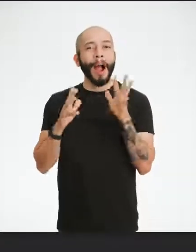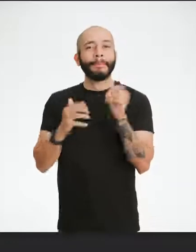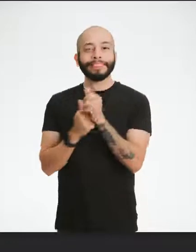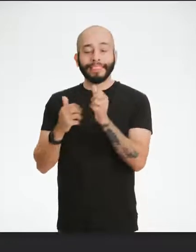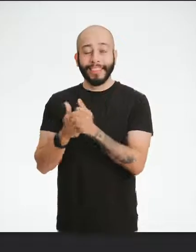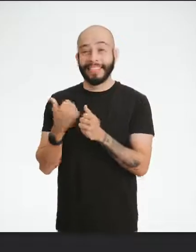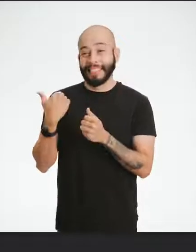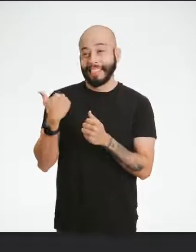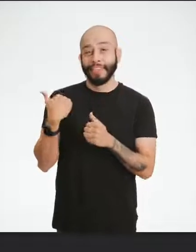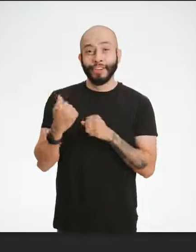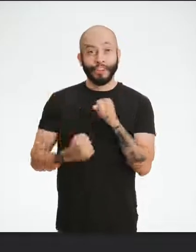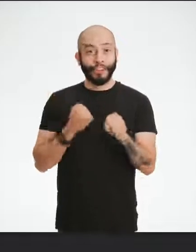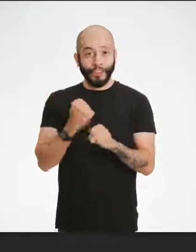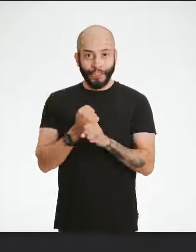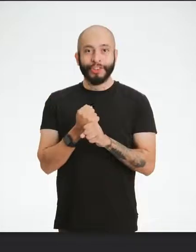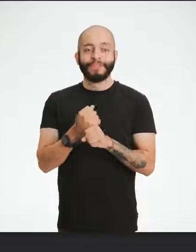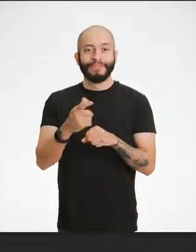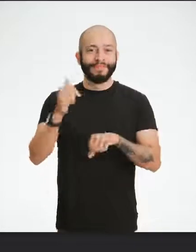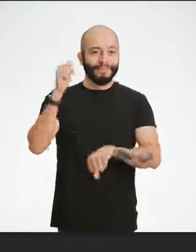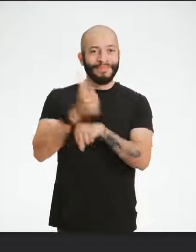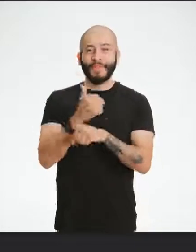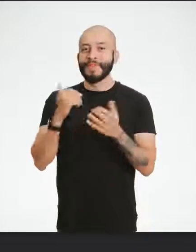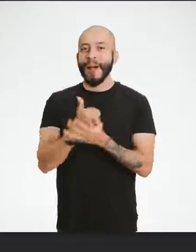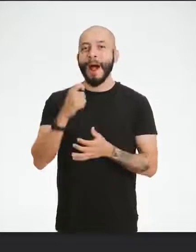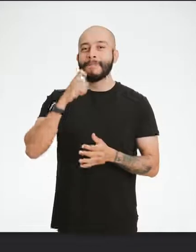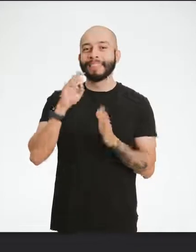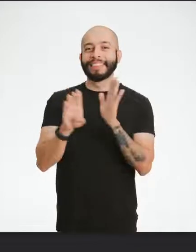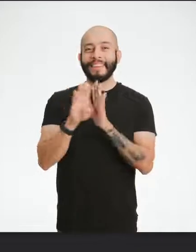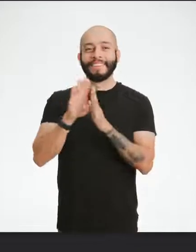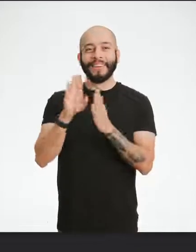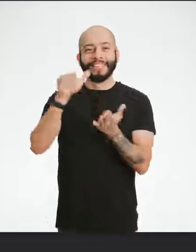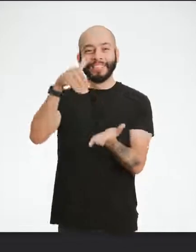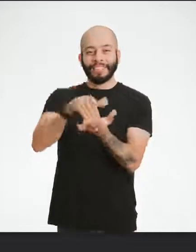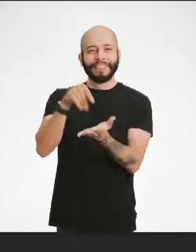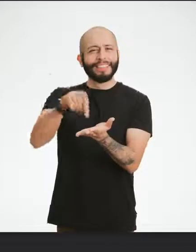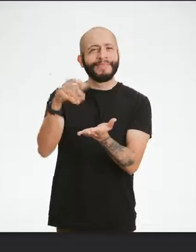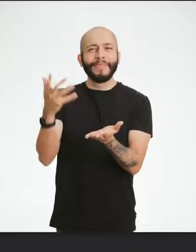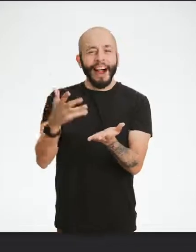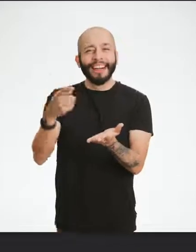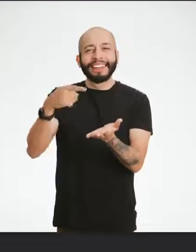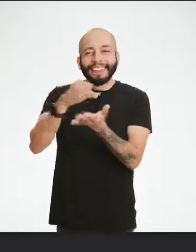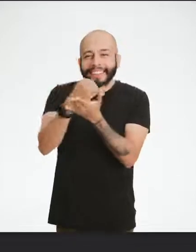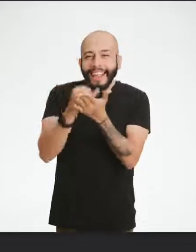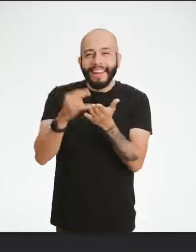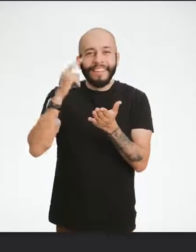Earlier this year, we opened the brand-new Apple Developer Center, a place designed for